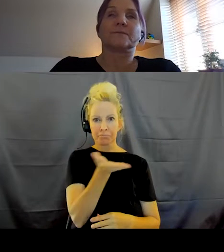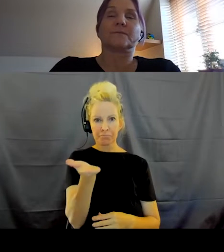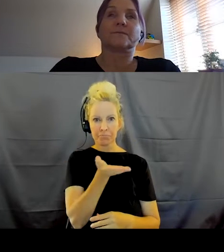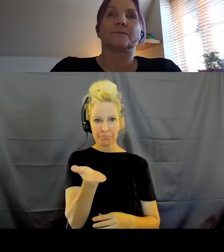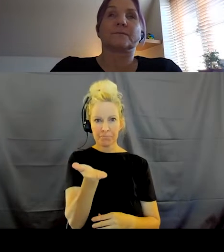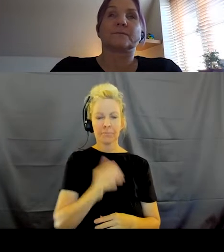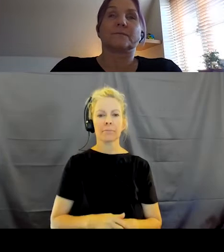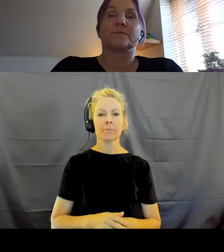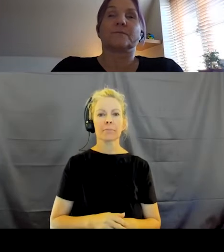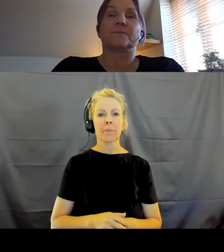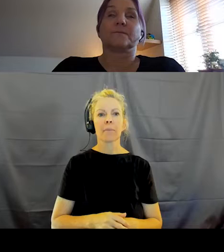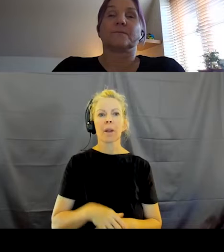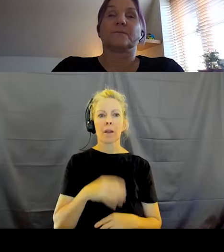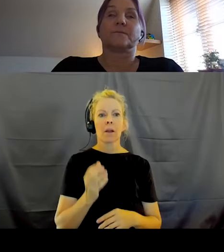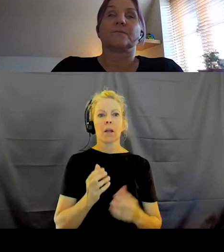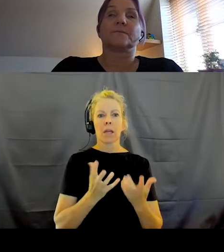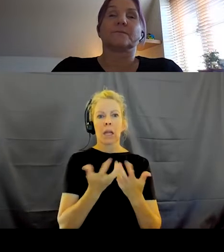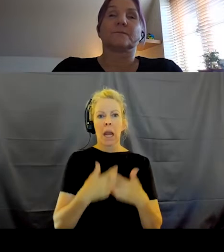broken down into tiny chunks. The chunks are then reconstructed from